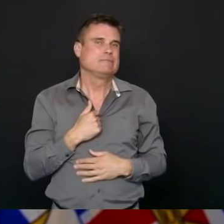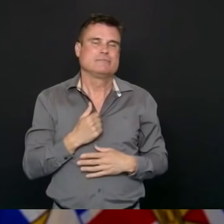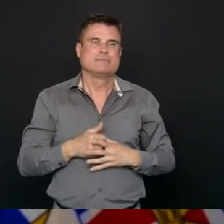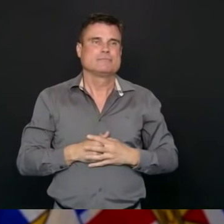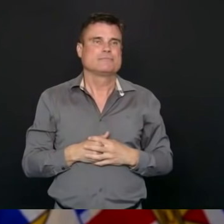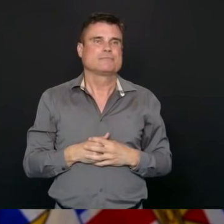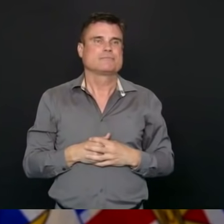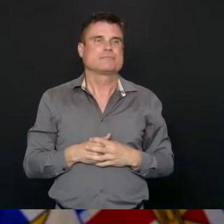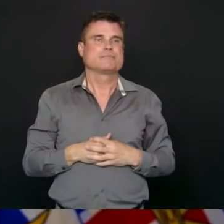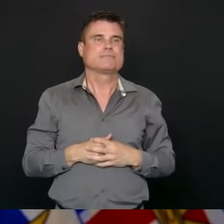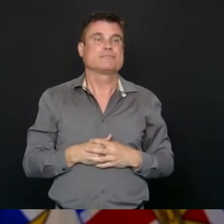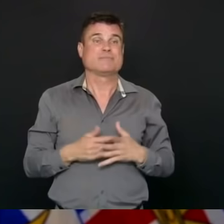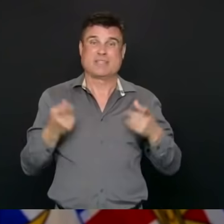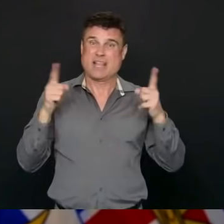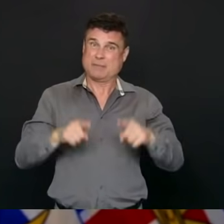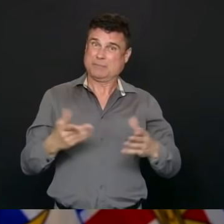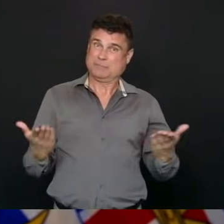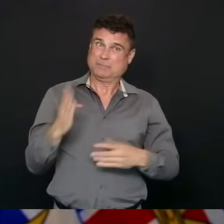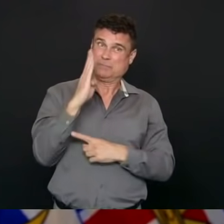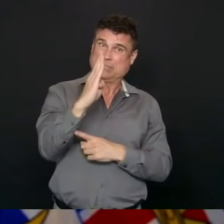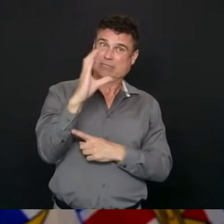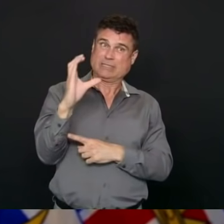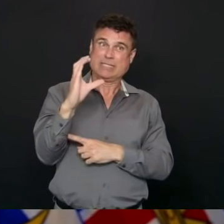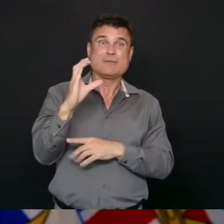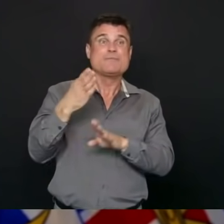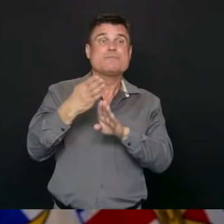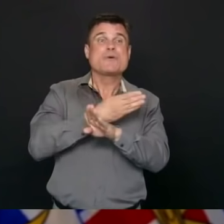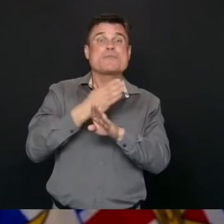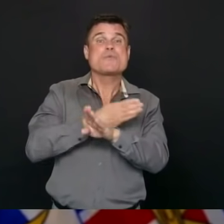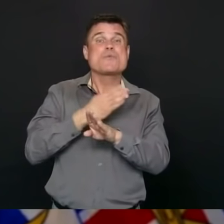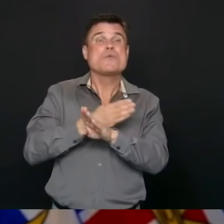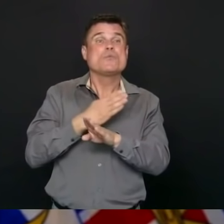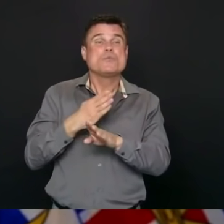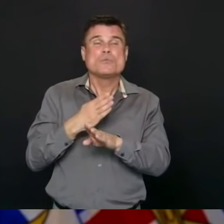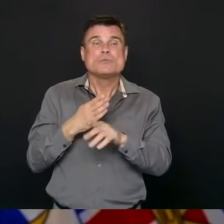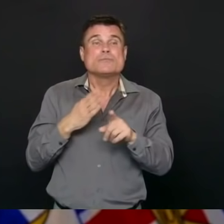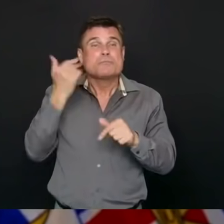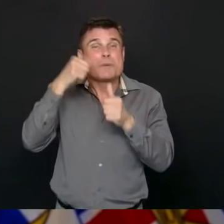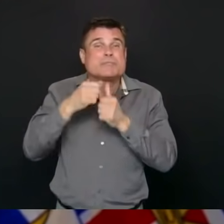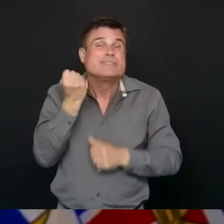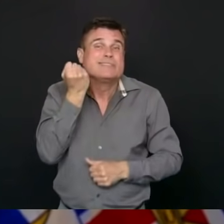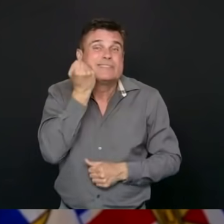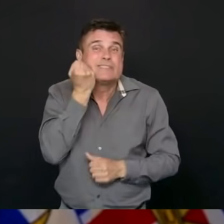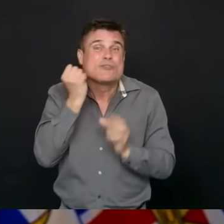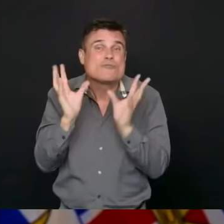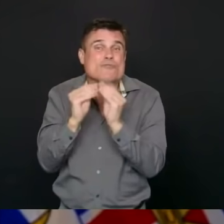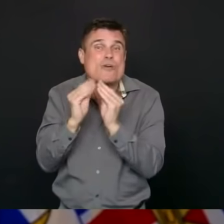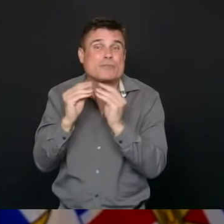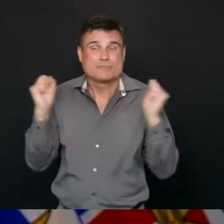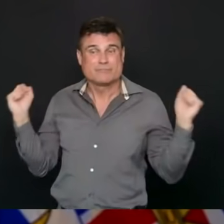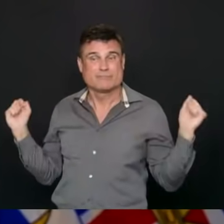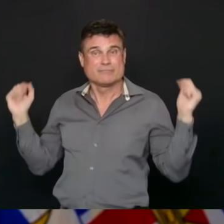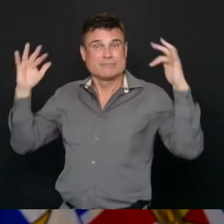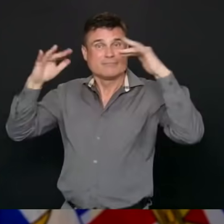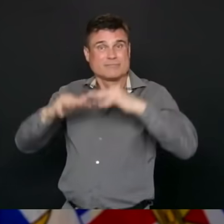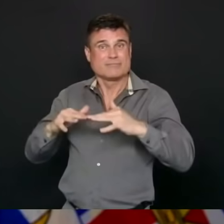before we had the full recognition of what was happening, and we had 87 people in British Columbia alone who were